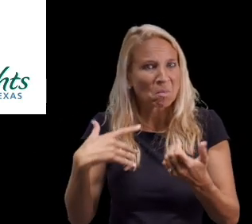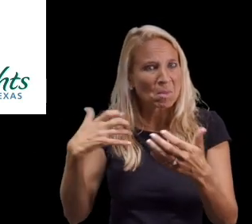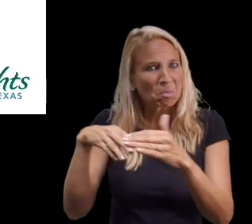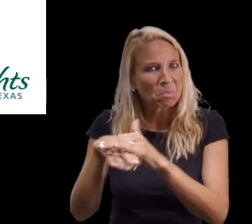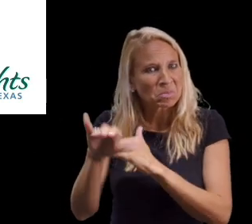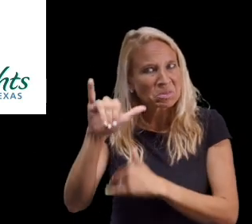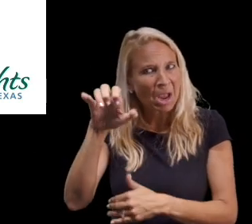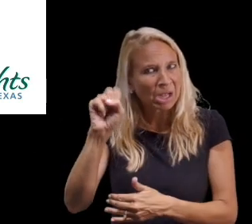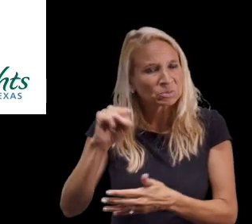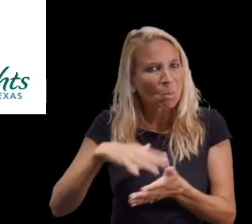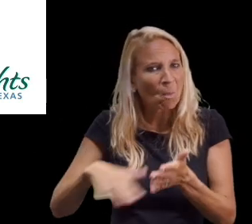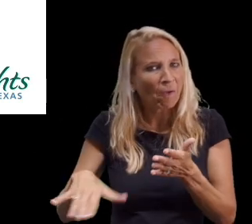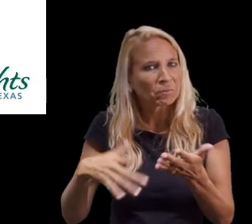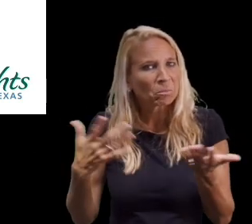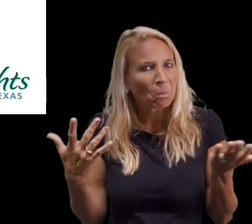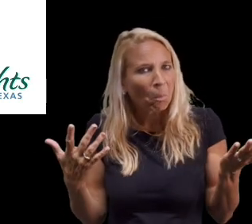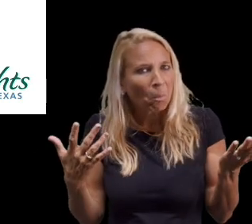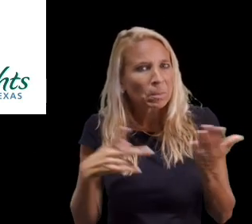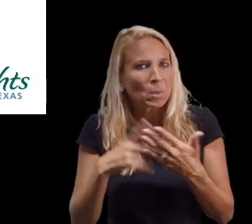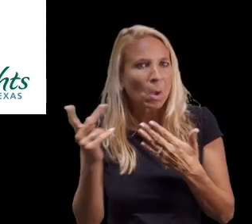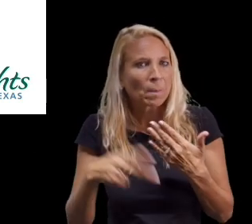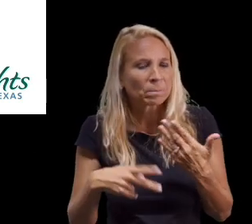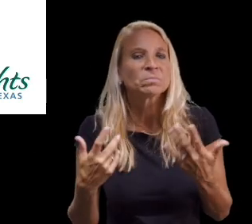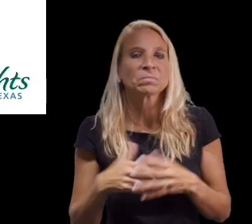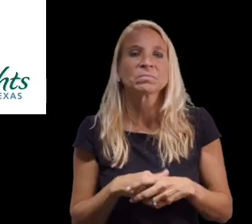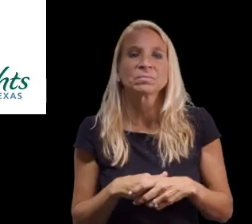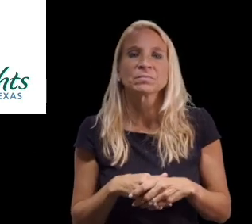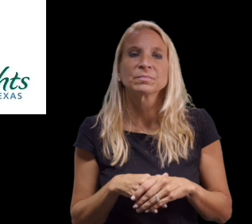to the Yes waiver inquiry list.